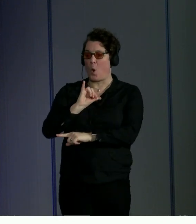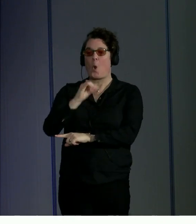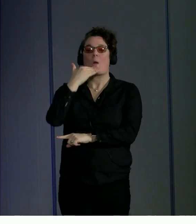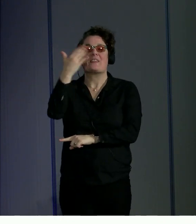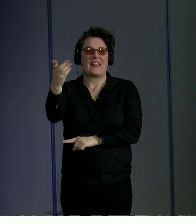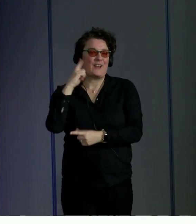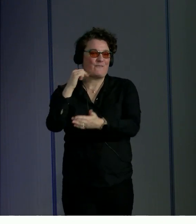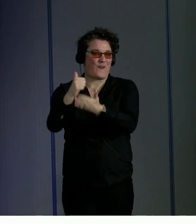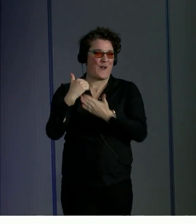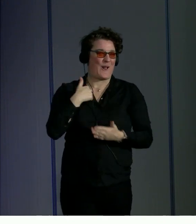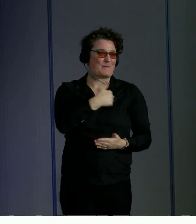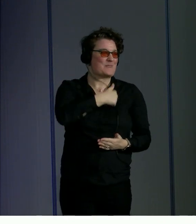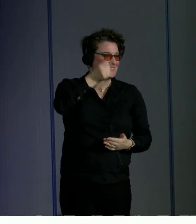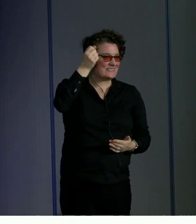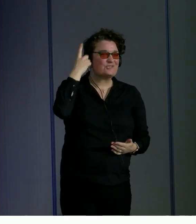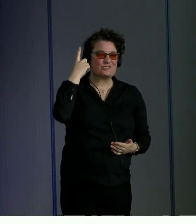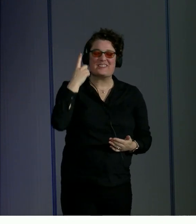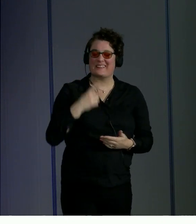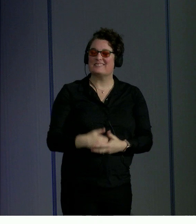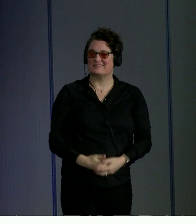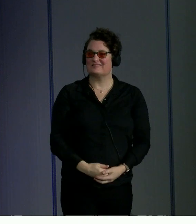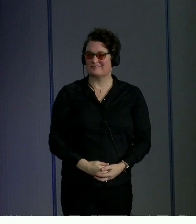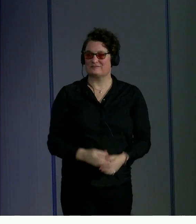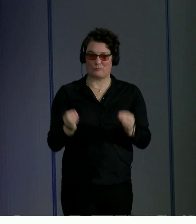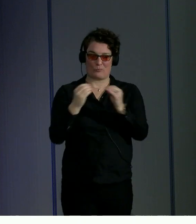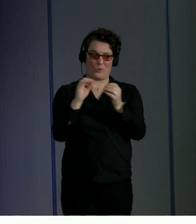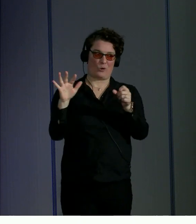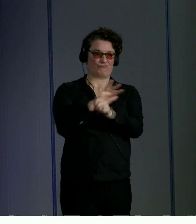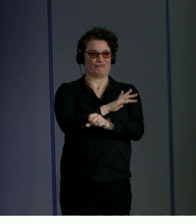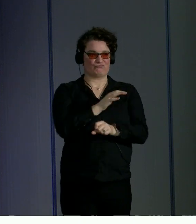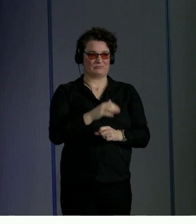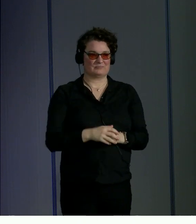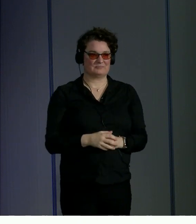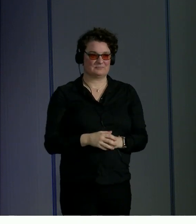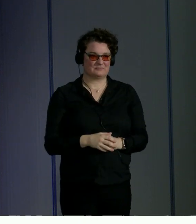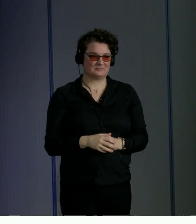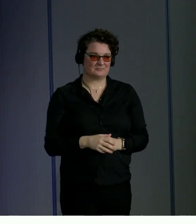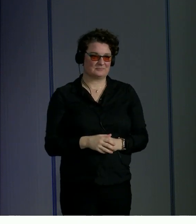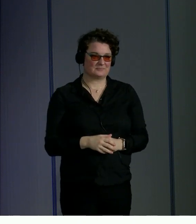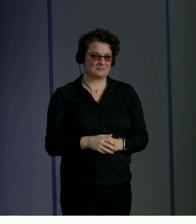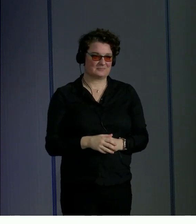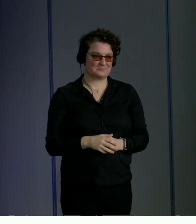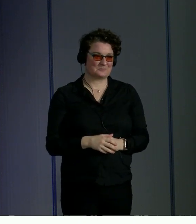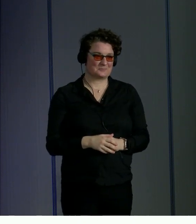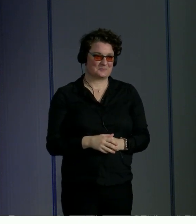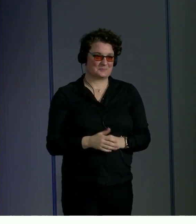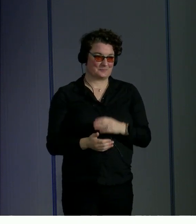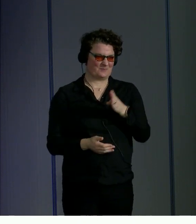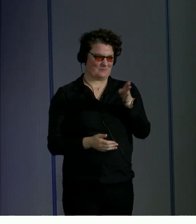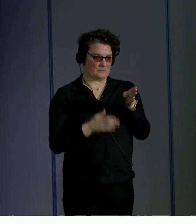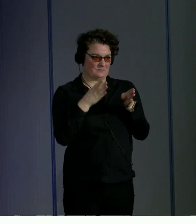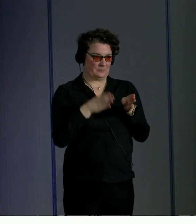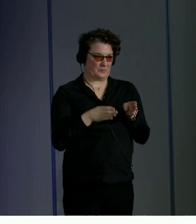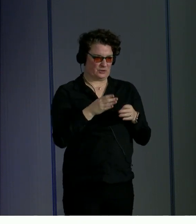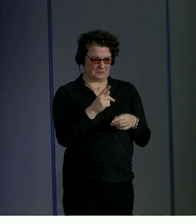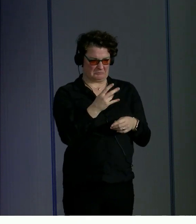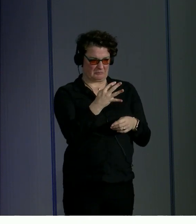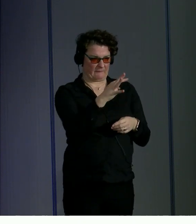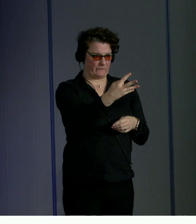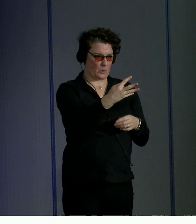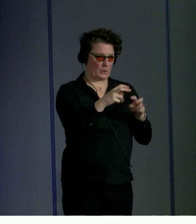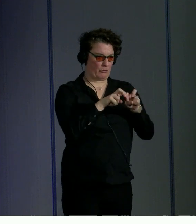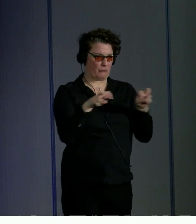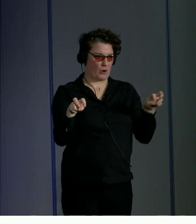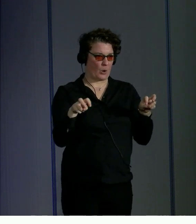for helping us understand that more fully as well. >> Hi, thank you for this presentation. My name